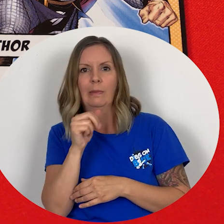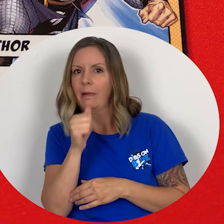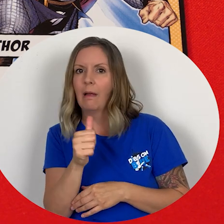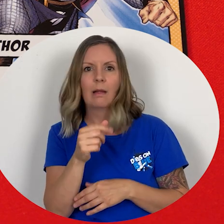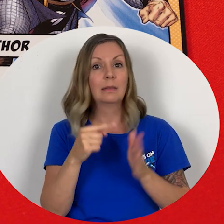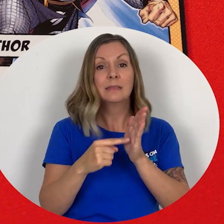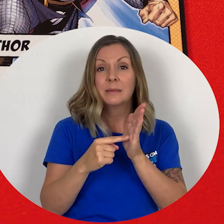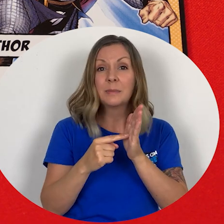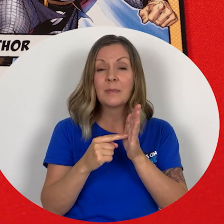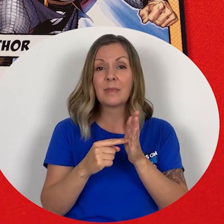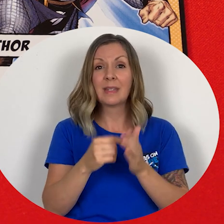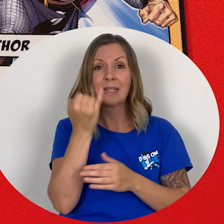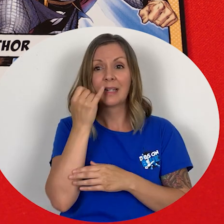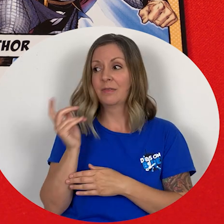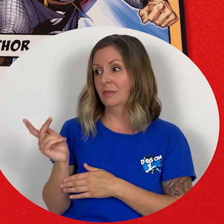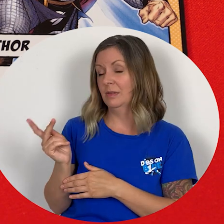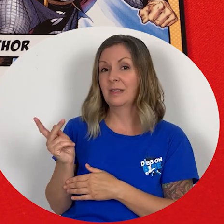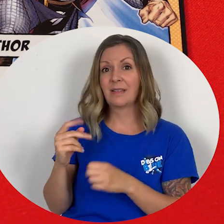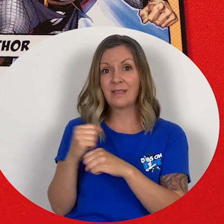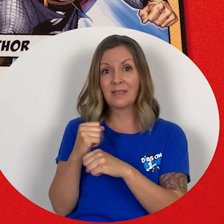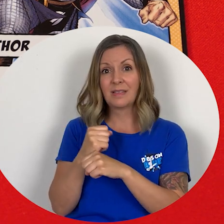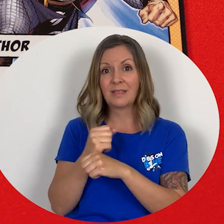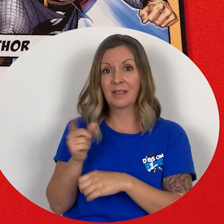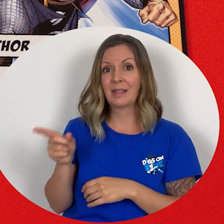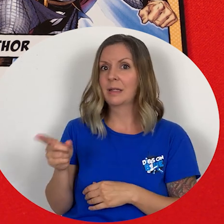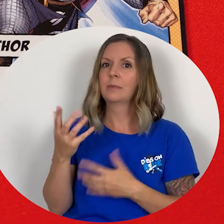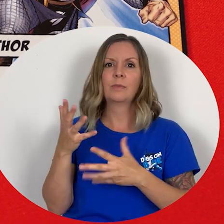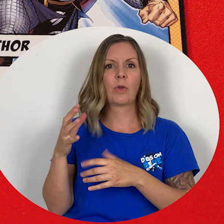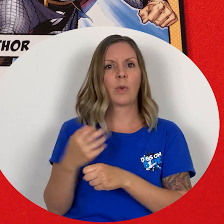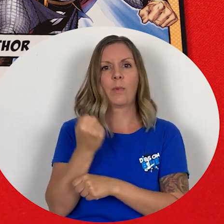if these two characters were fighting, the Thanos player has already won. They don’t